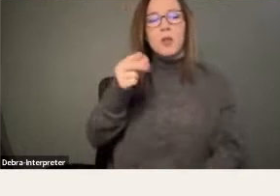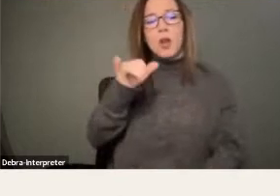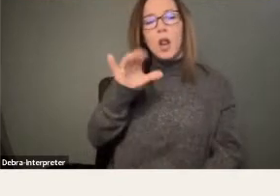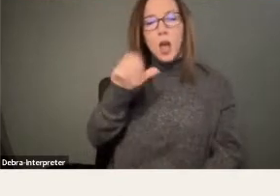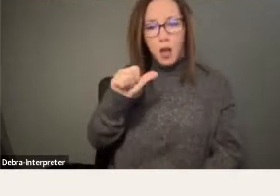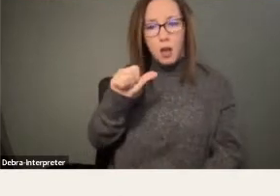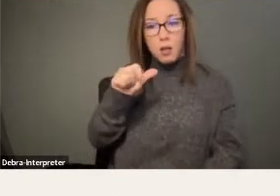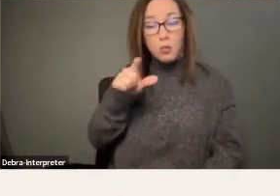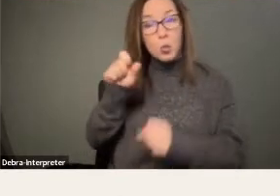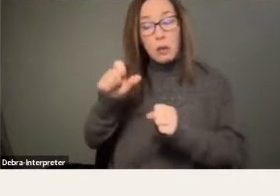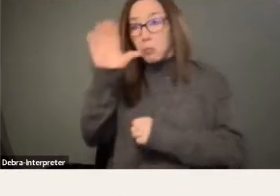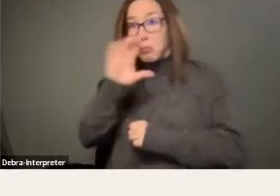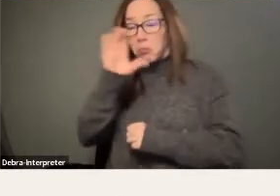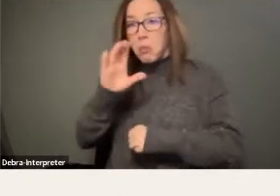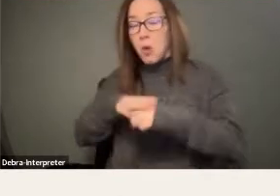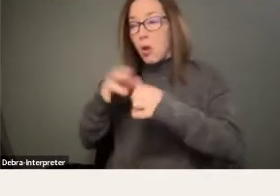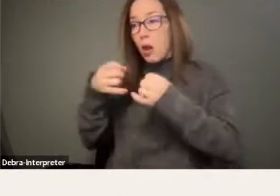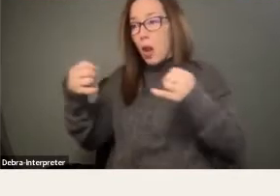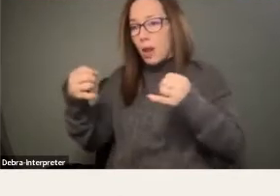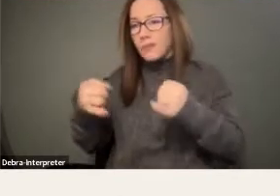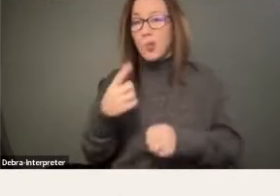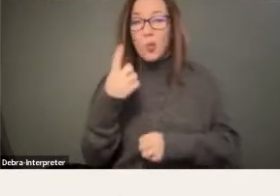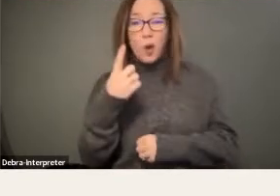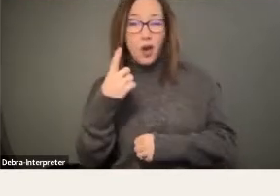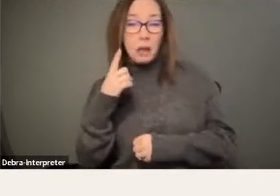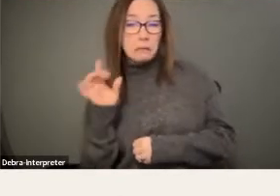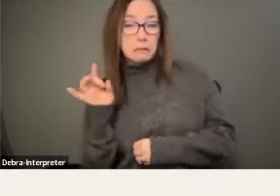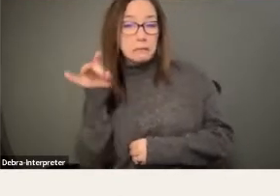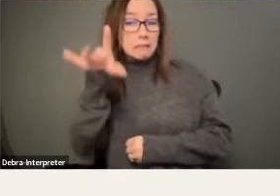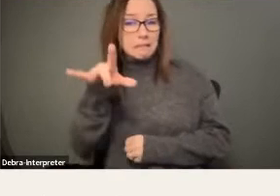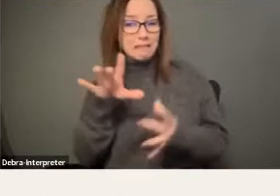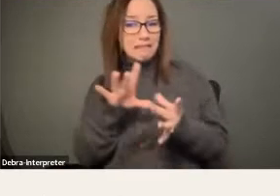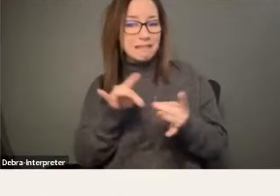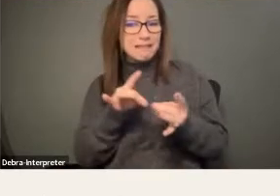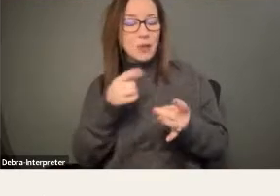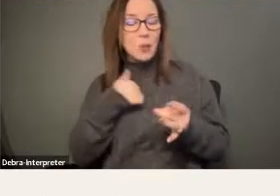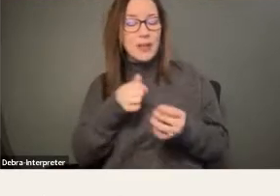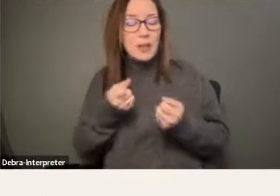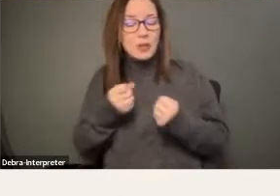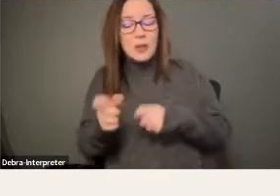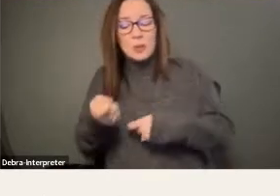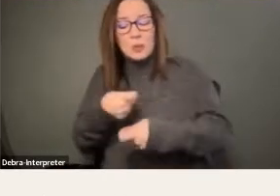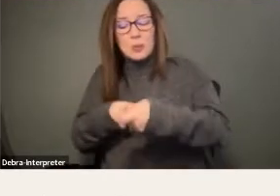these items together we curate we call AGRICOLA. This is available for free public searching online.